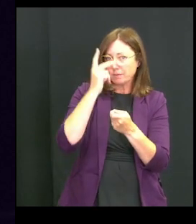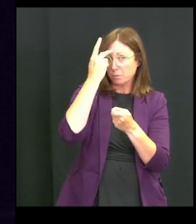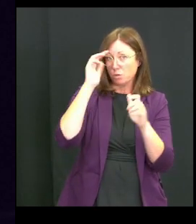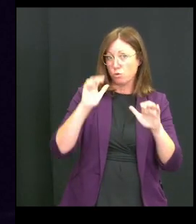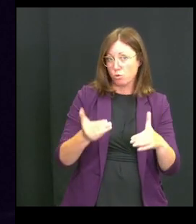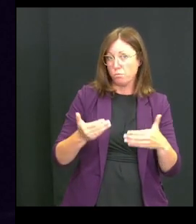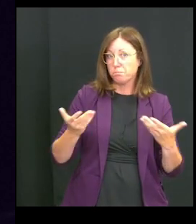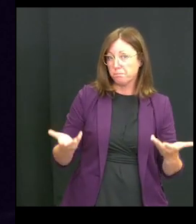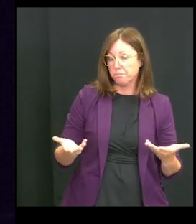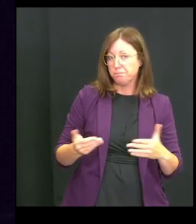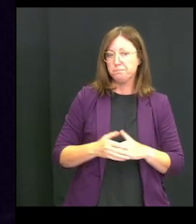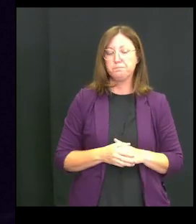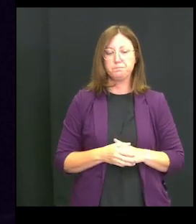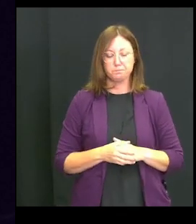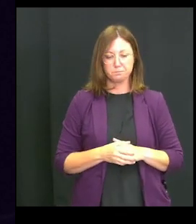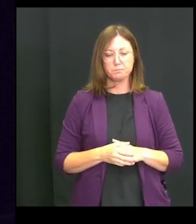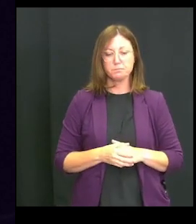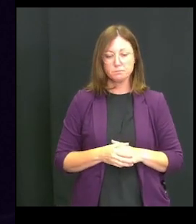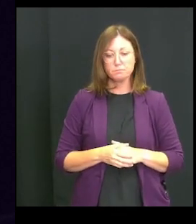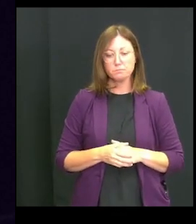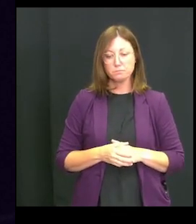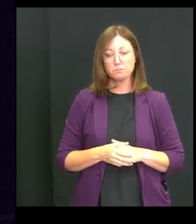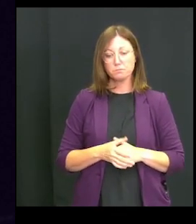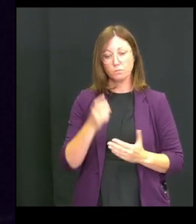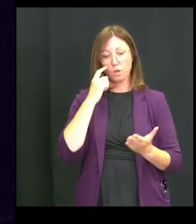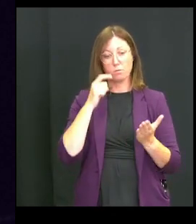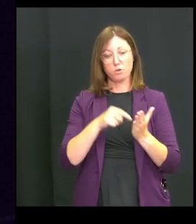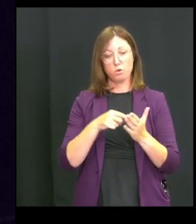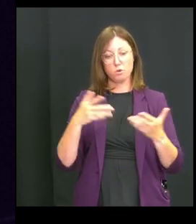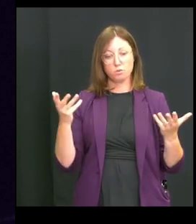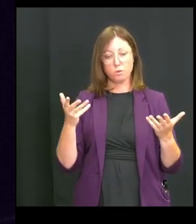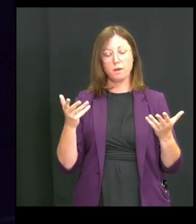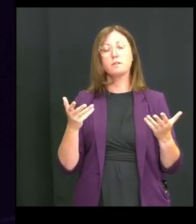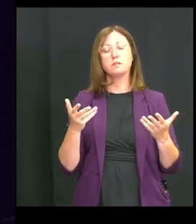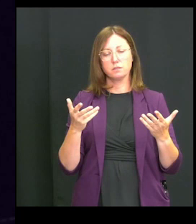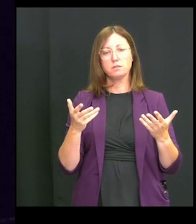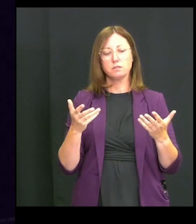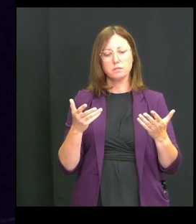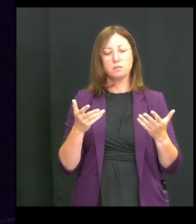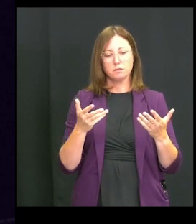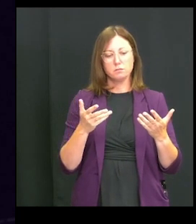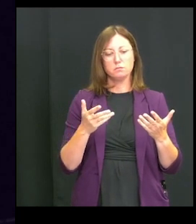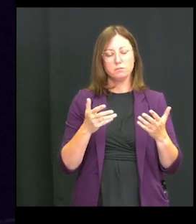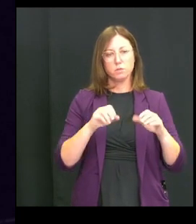And what we see is that, on the whole, correlations between social identities